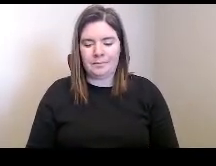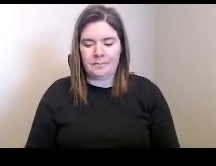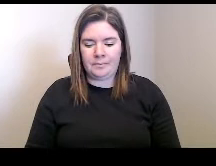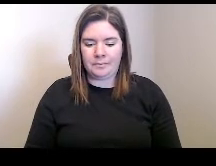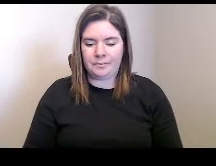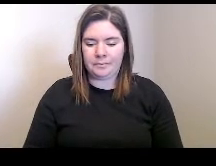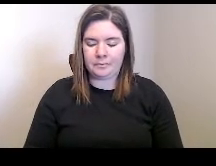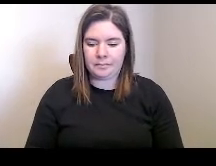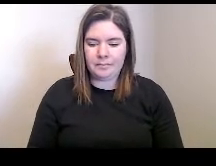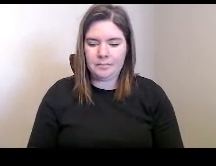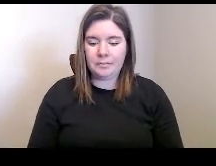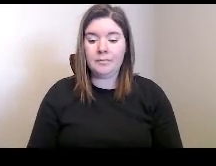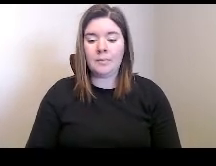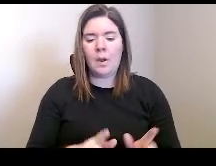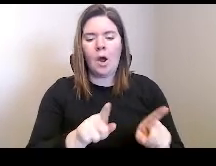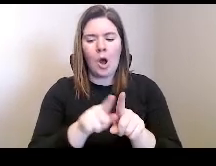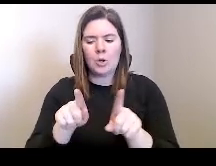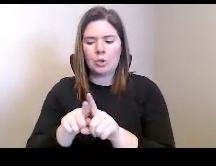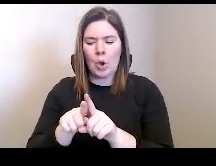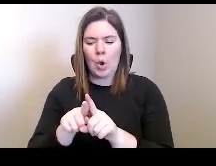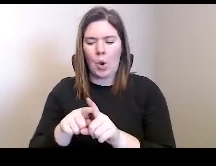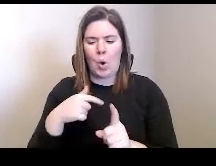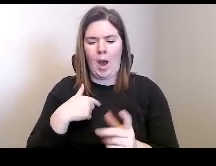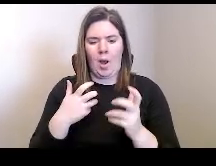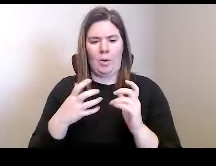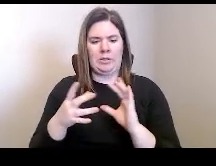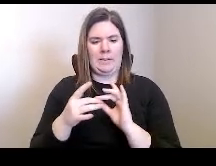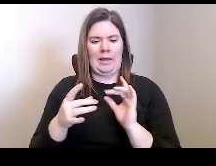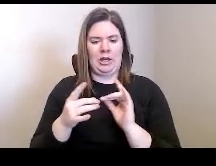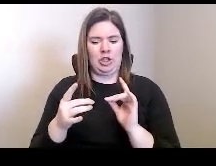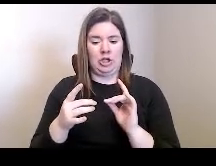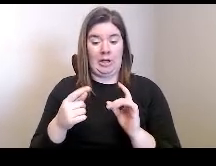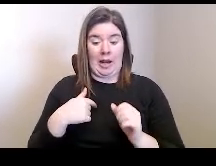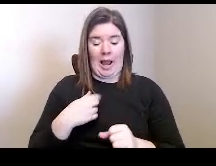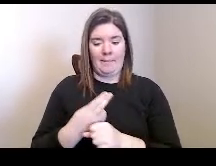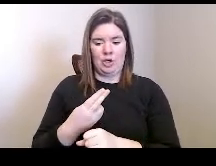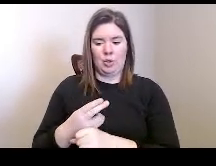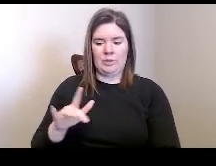I also wanted to mention that while I'm going to be using a mouse, there are keyboard shortcuts